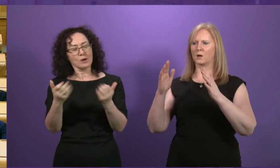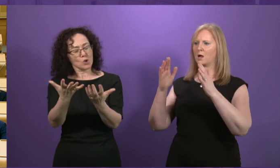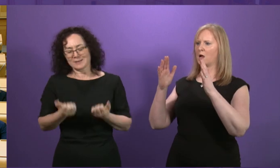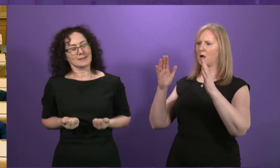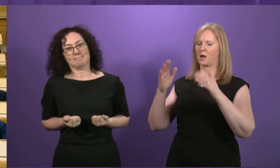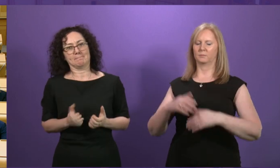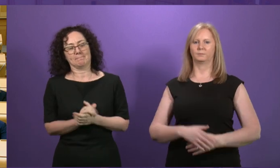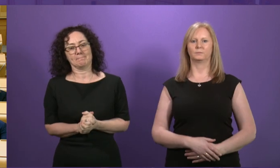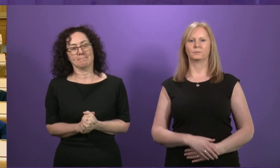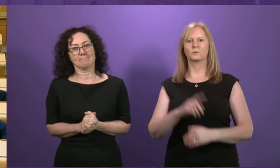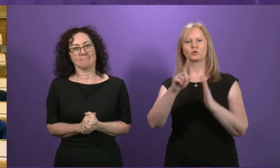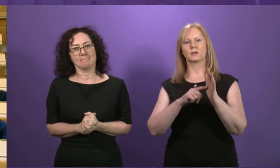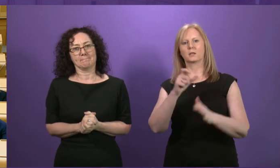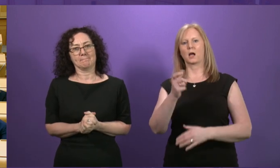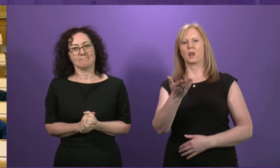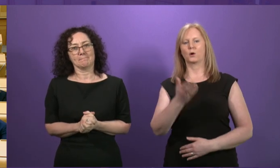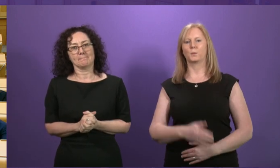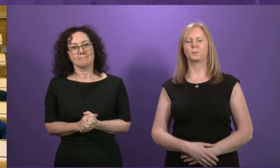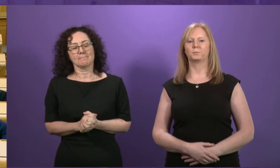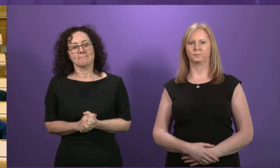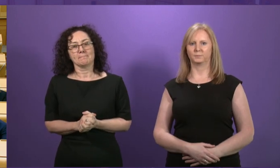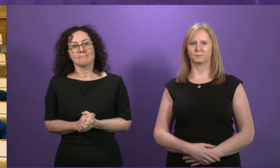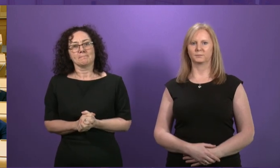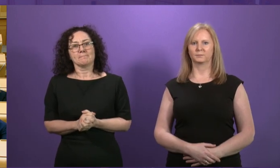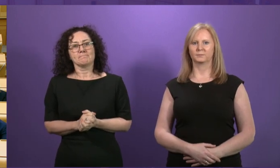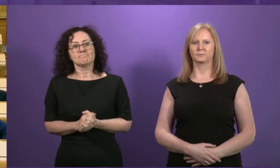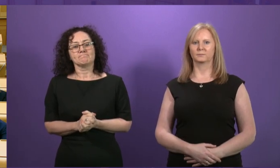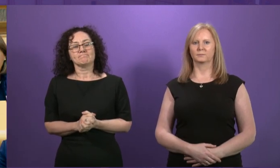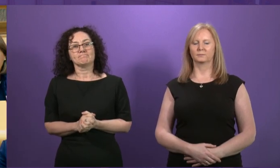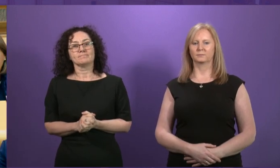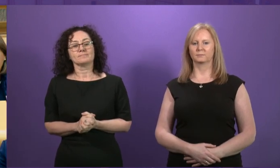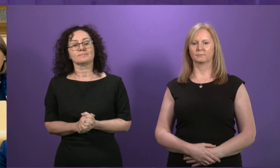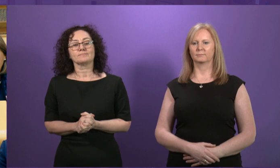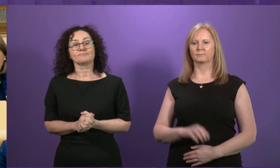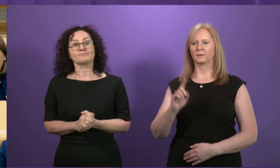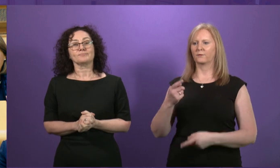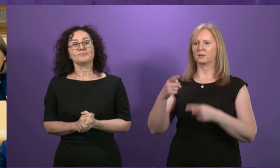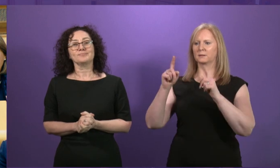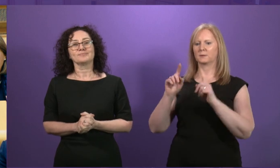Jackson Carlaw: It is the First Minister’s own deputy leader